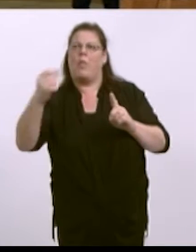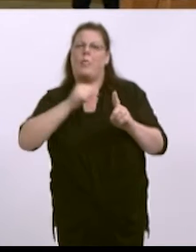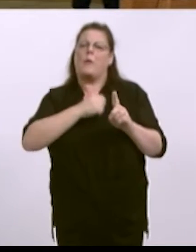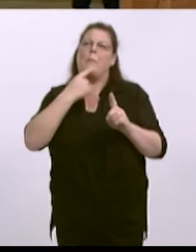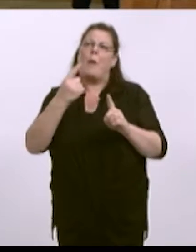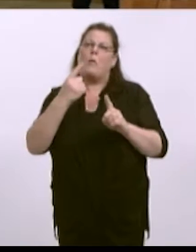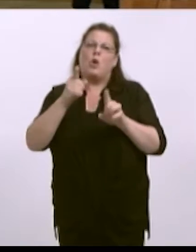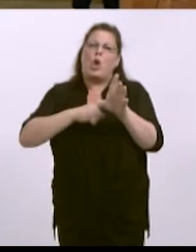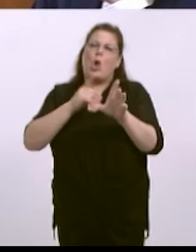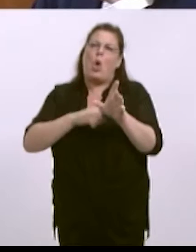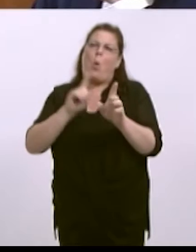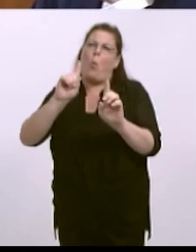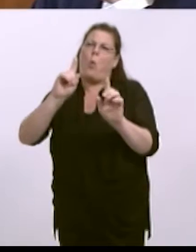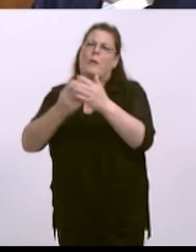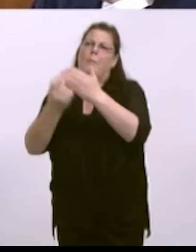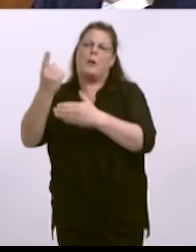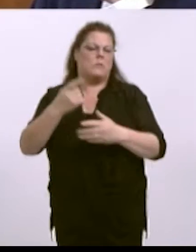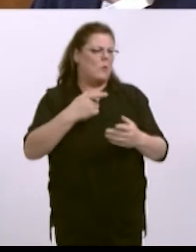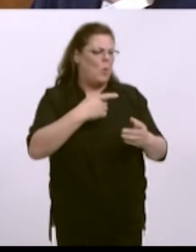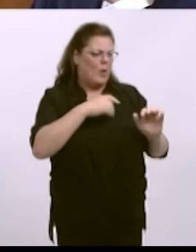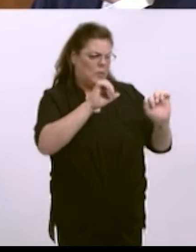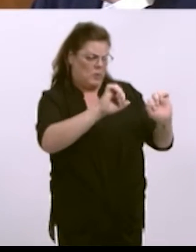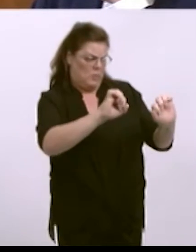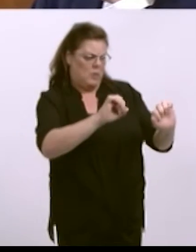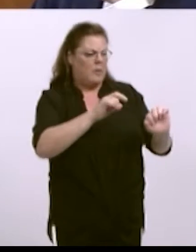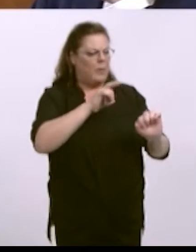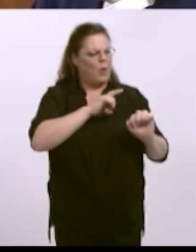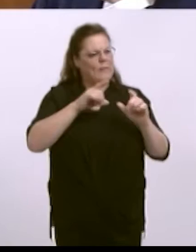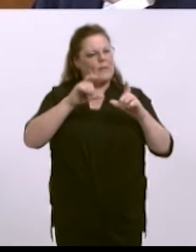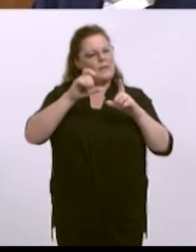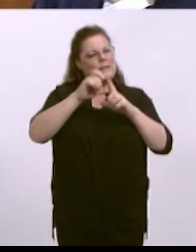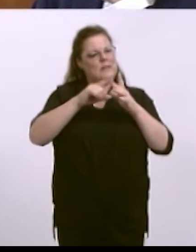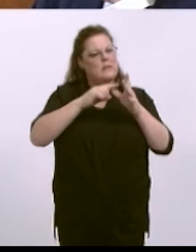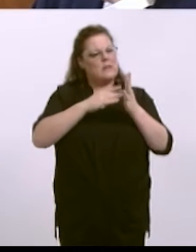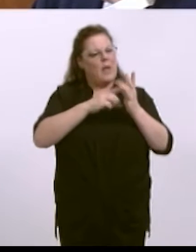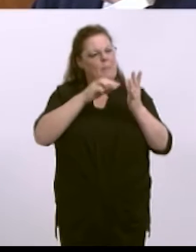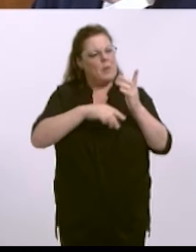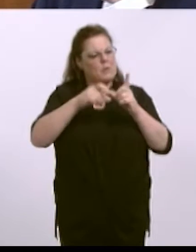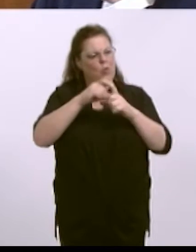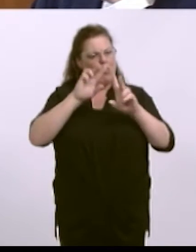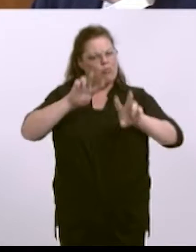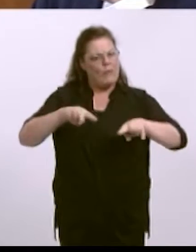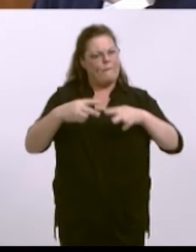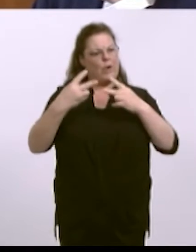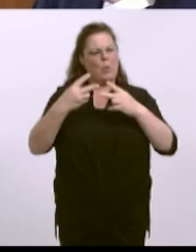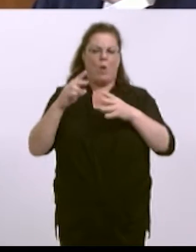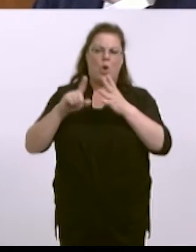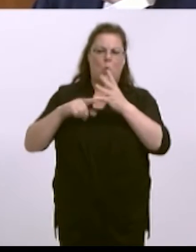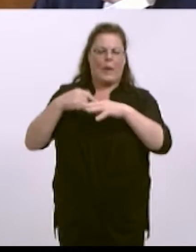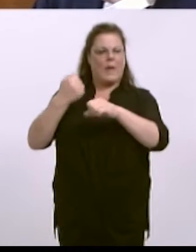has not yet provided a full response to the Diamond review. That response is being considered